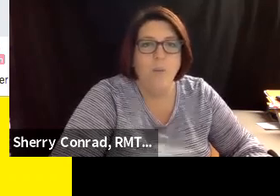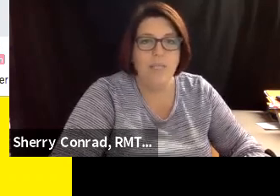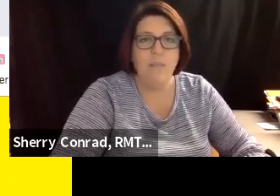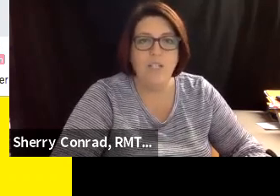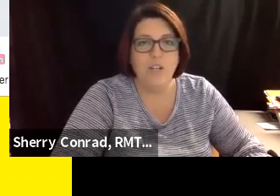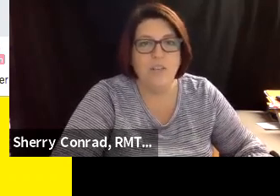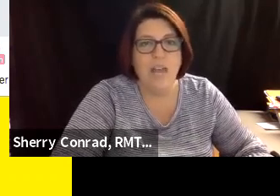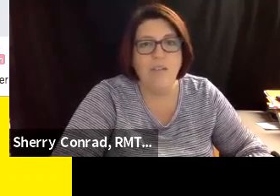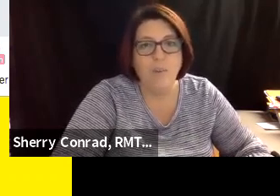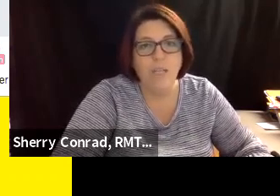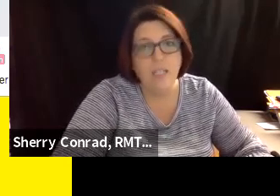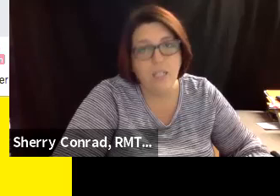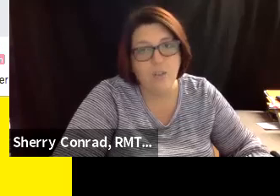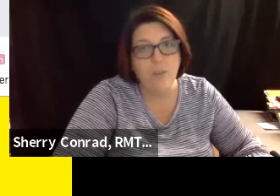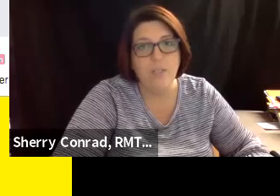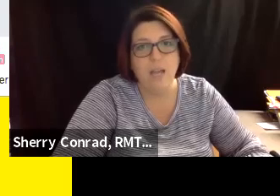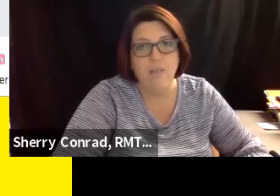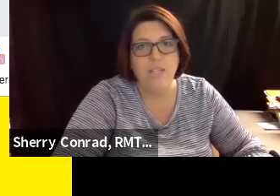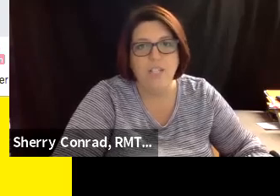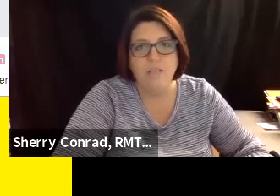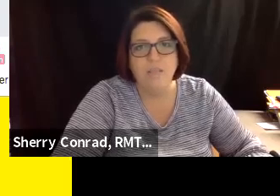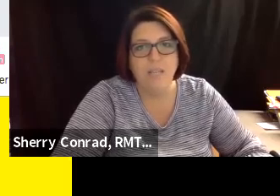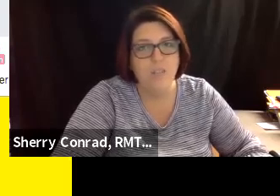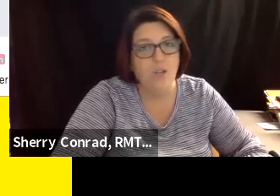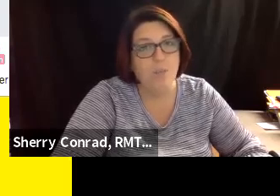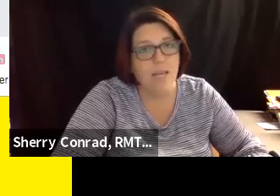We want to make sure everyone can contribute to the conversation. Even though your mic